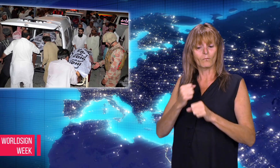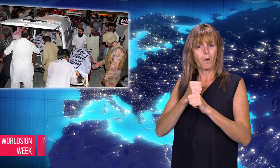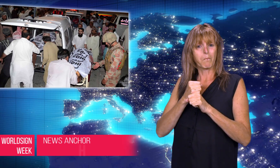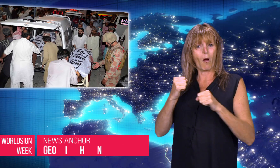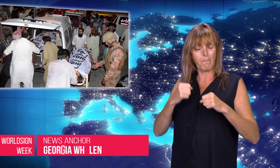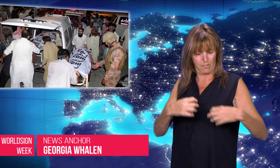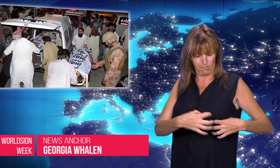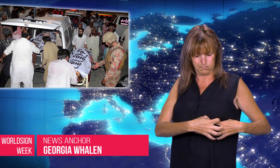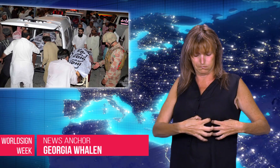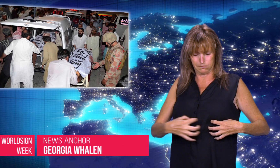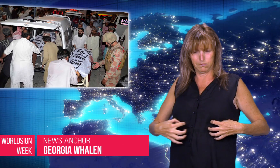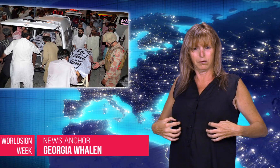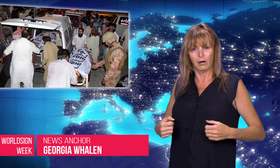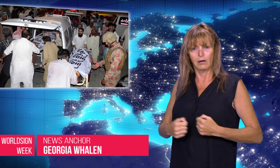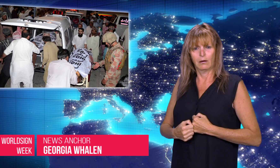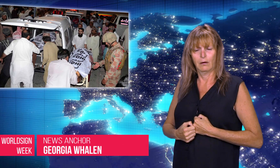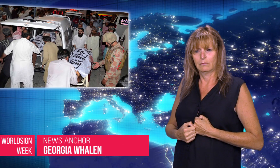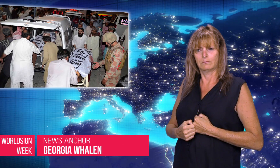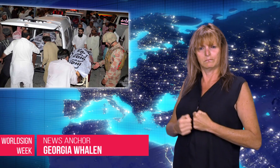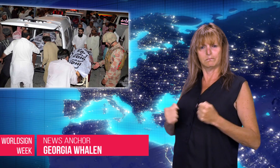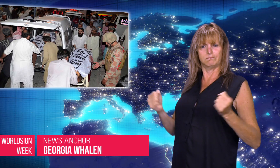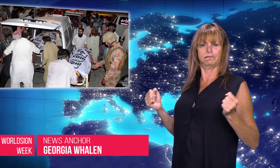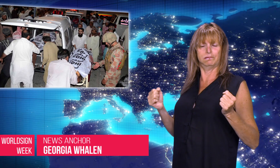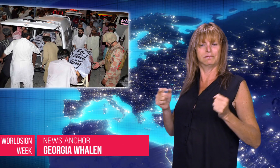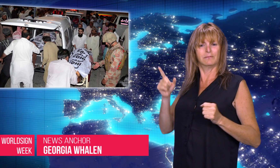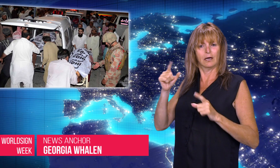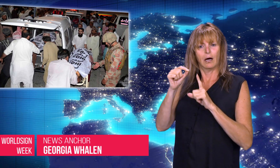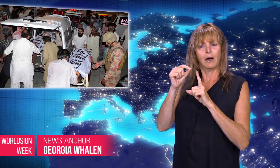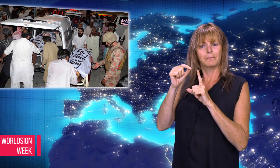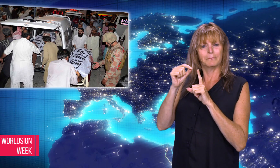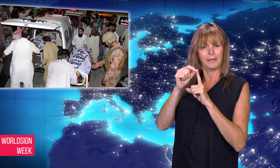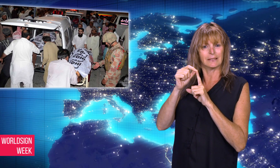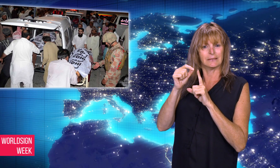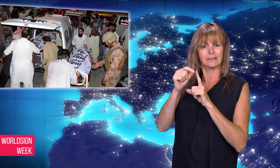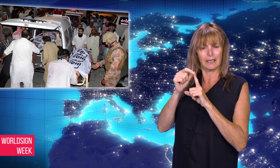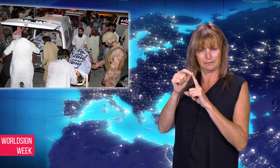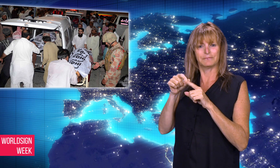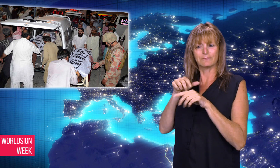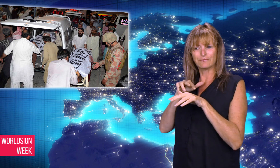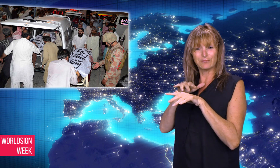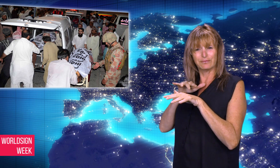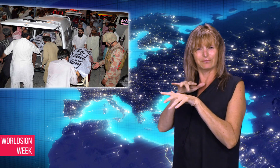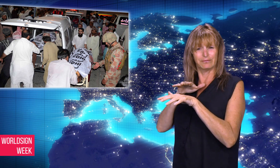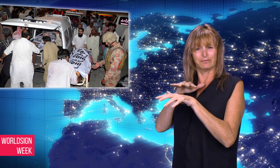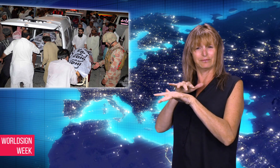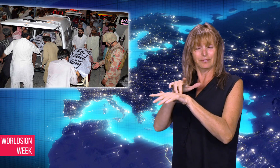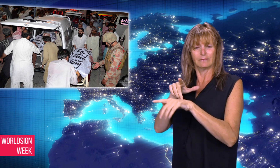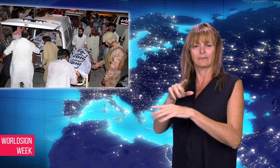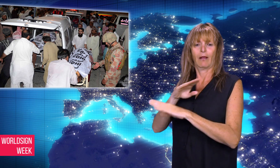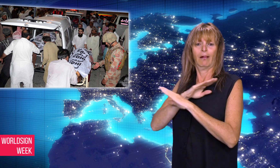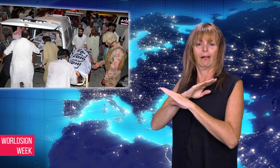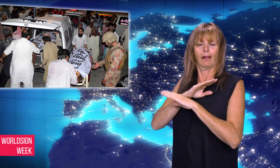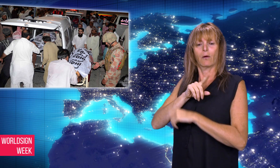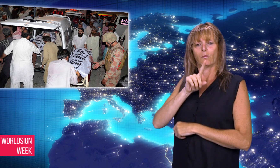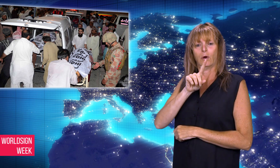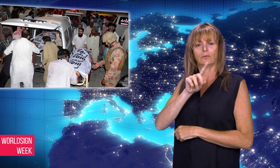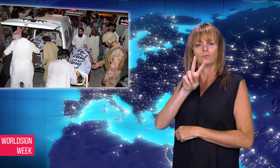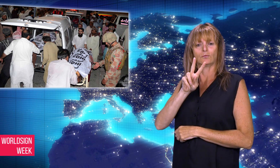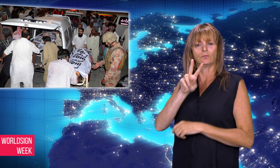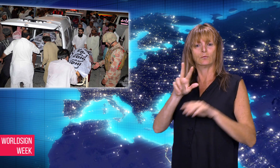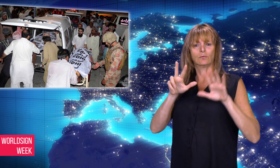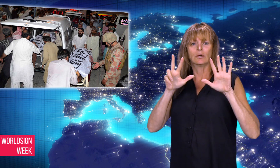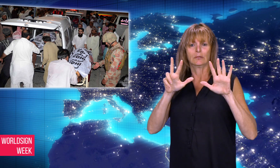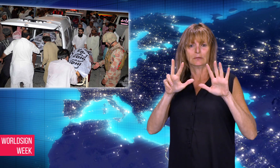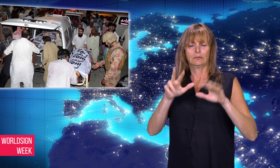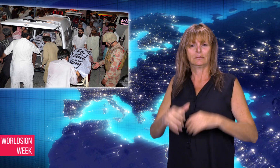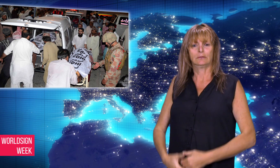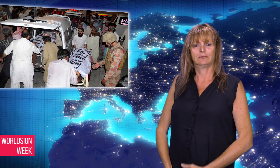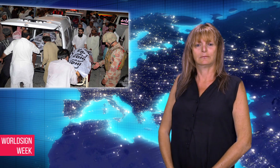Georgia: Suicide bombing at Pakistan rally kills 128